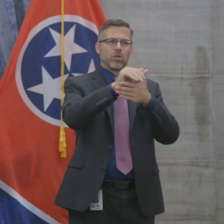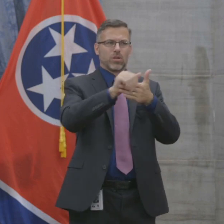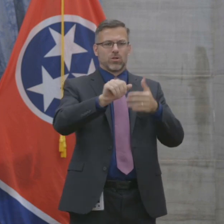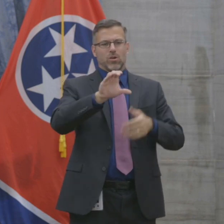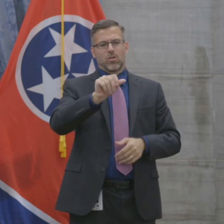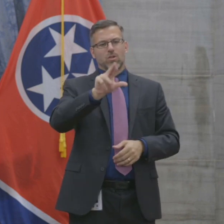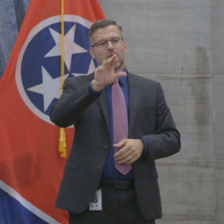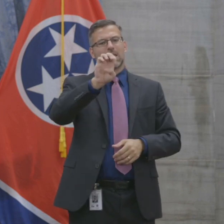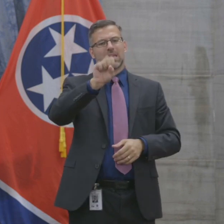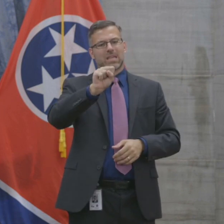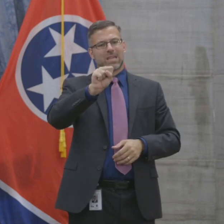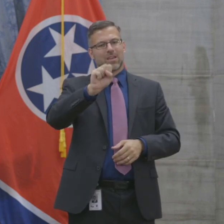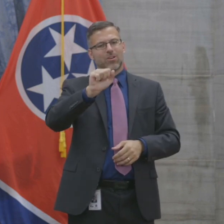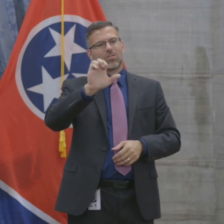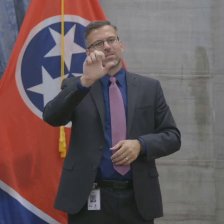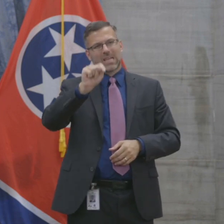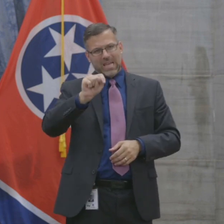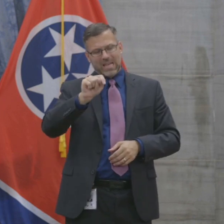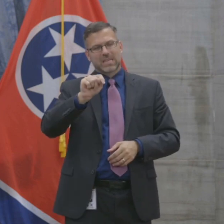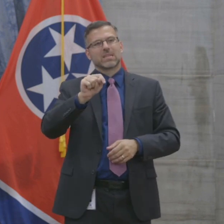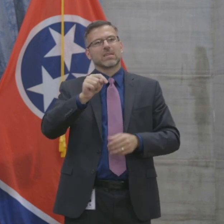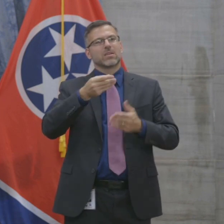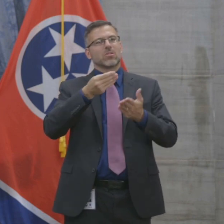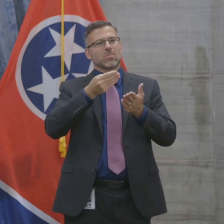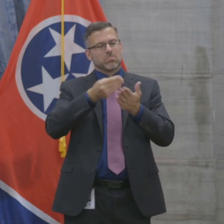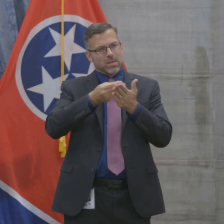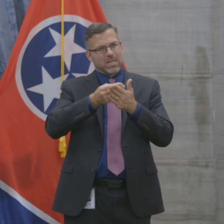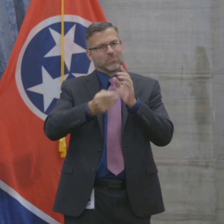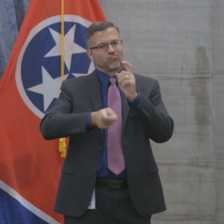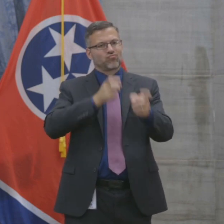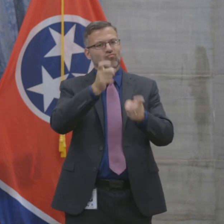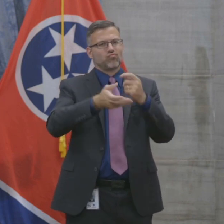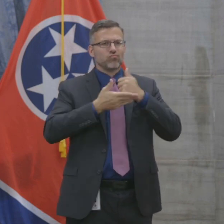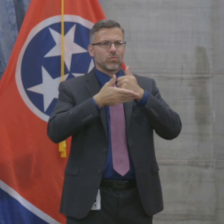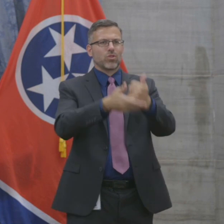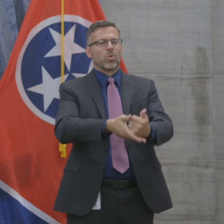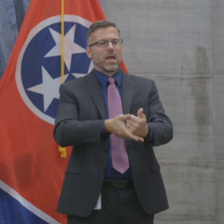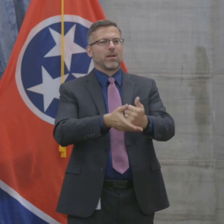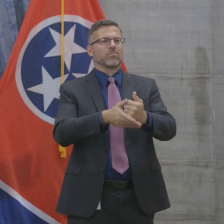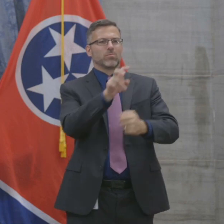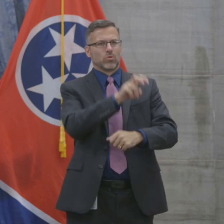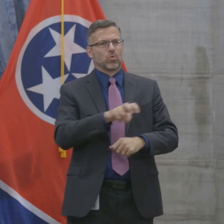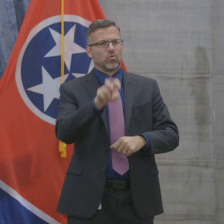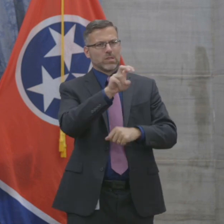communities across the state. Governor, we're proud to announce today the Tennessee Strong mask movement hit a